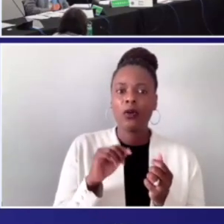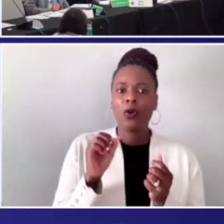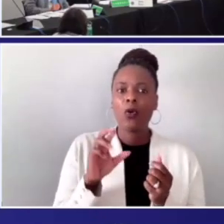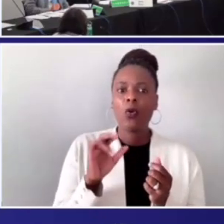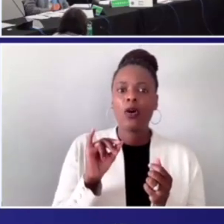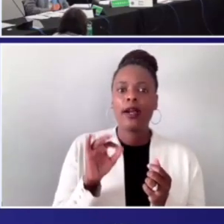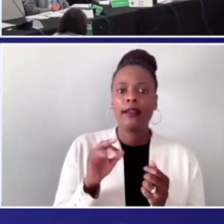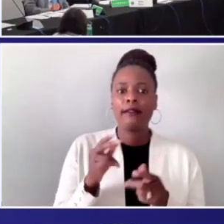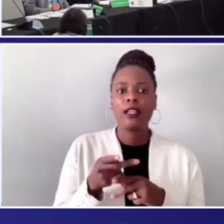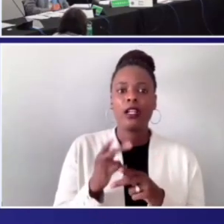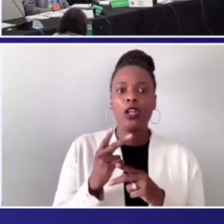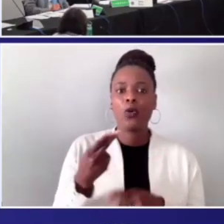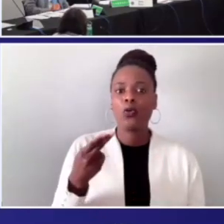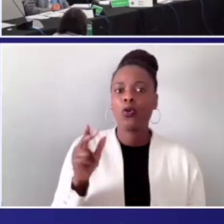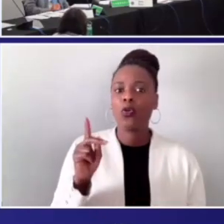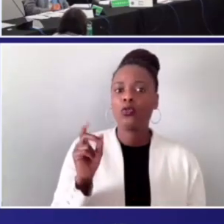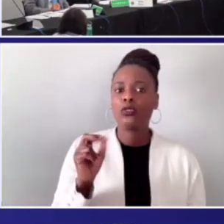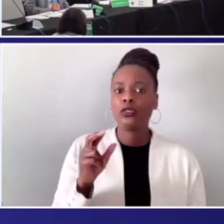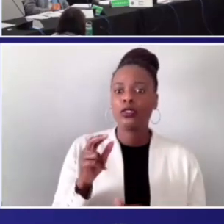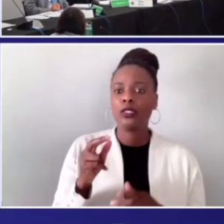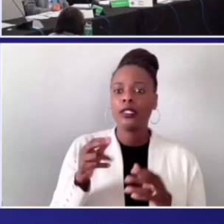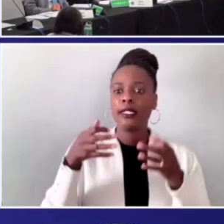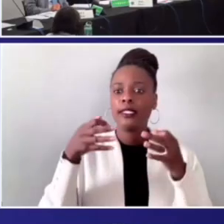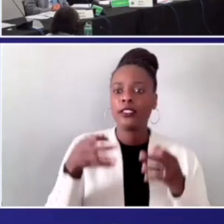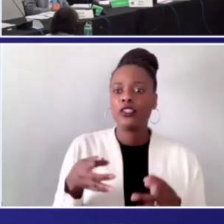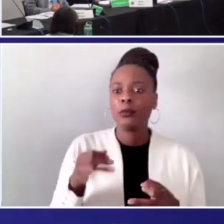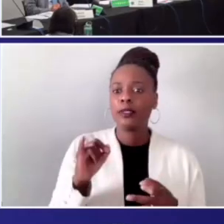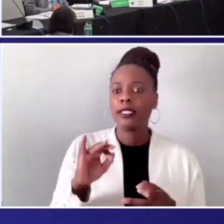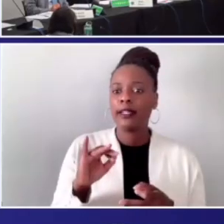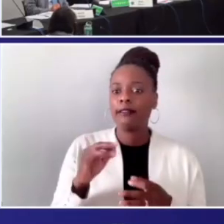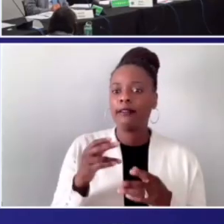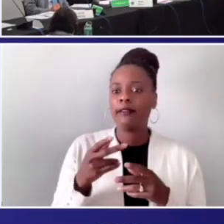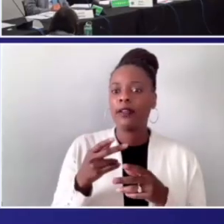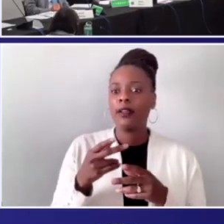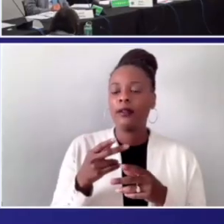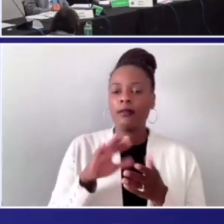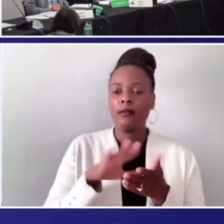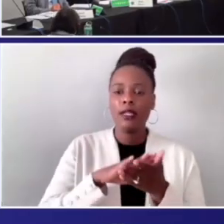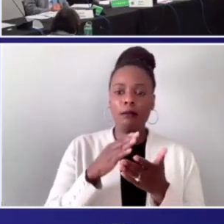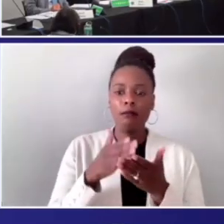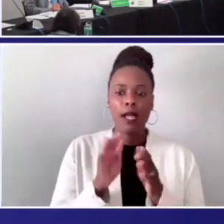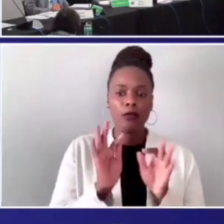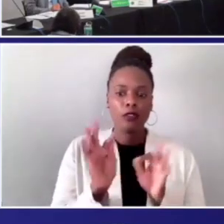borrower's payment is the amount described in paragraph (d)(1), Romanette one. I think this can be struck,